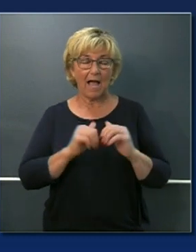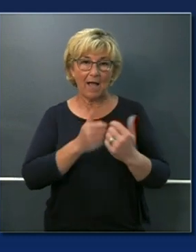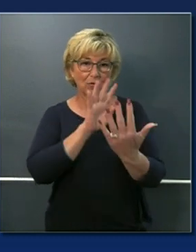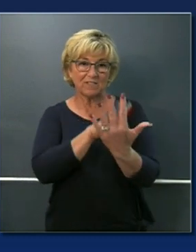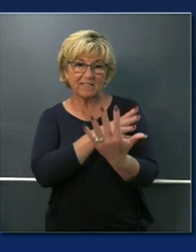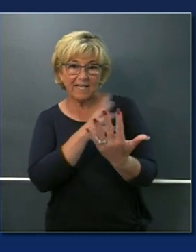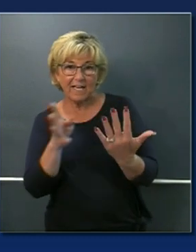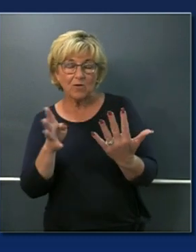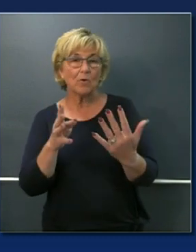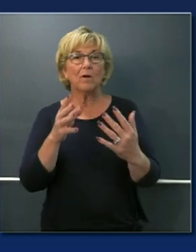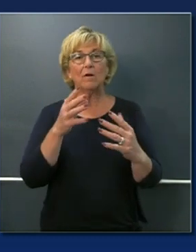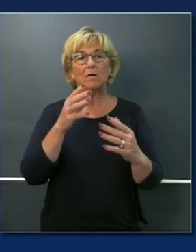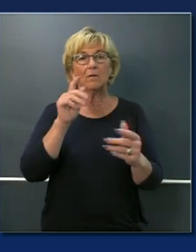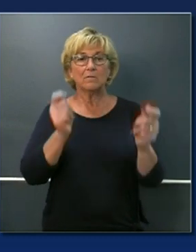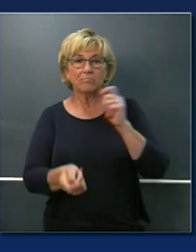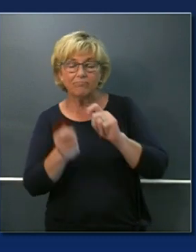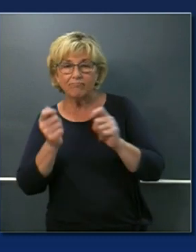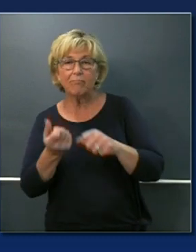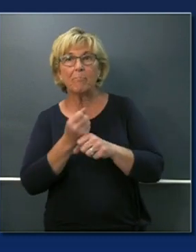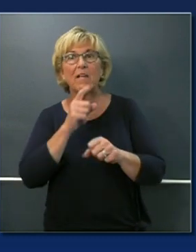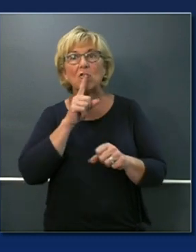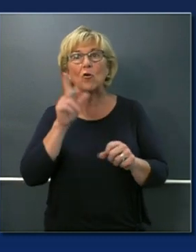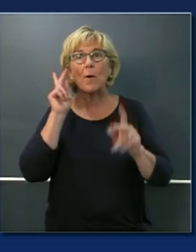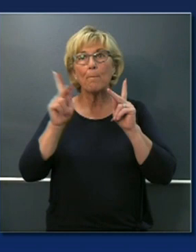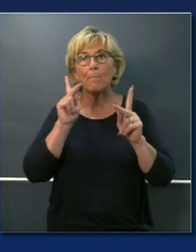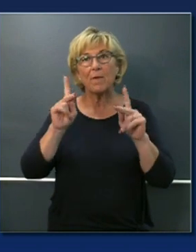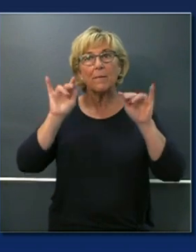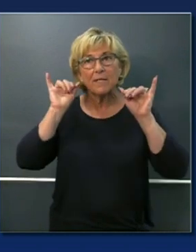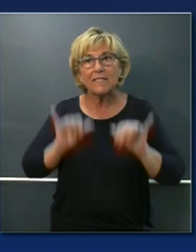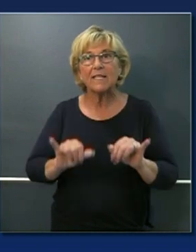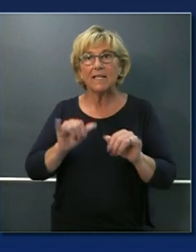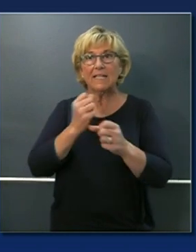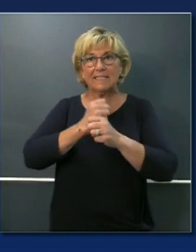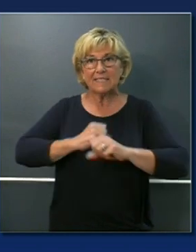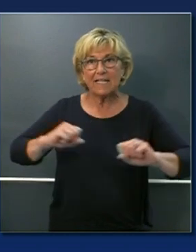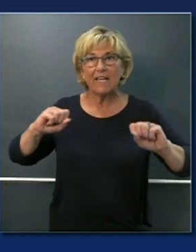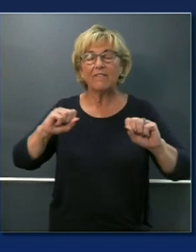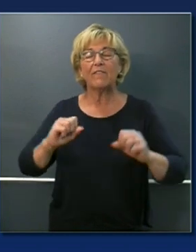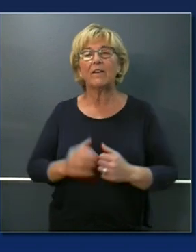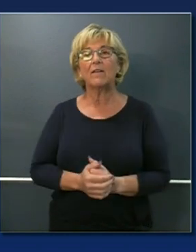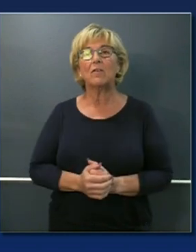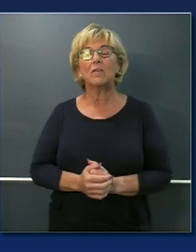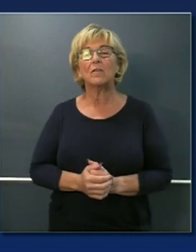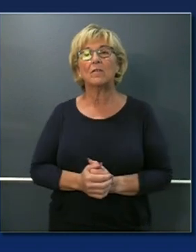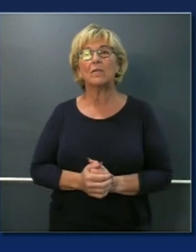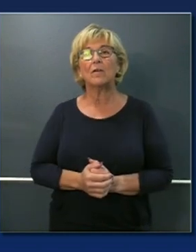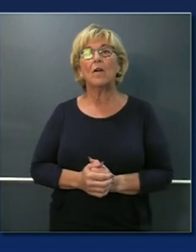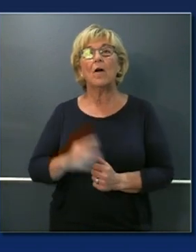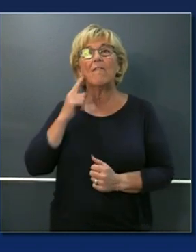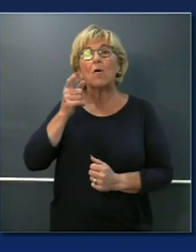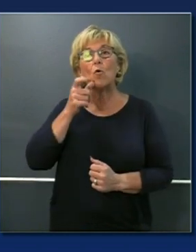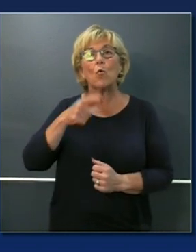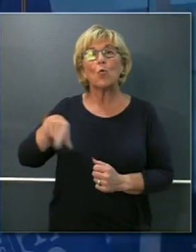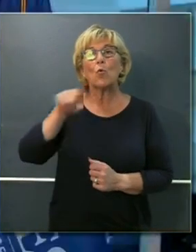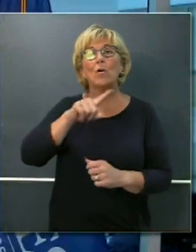NEED MORE AS WE MOVE FORWARD THAT WE WILL CONTINUE TO MAKE ESSENTIAL WORKPLACES AS SAFE AS POSSIBLE AND THAT INCLUDES